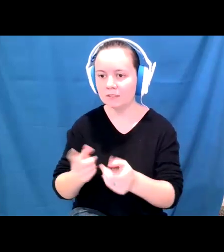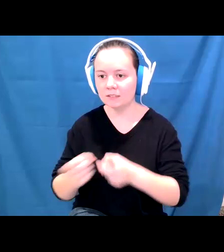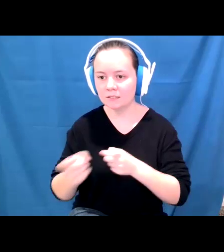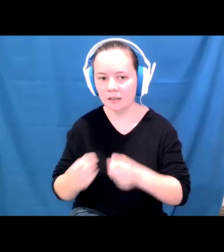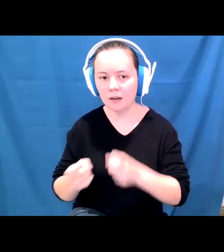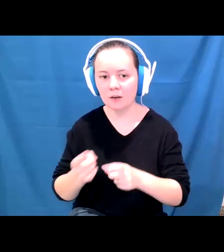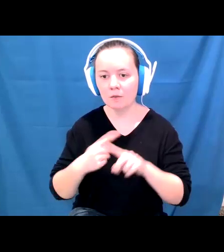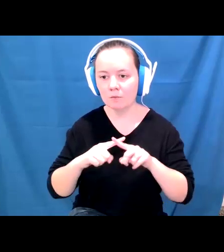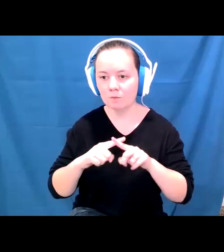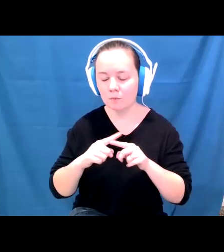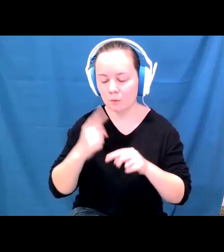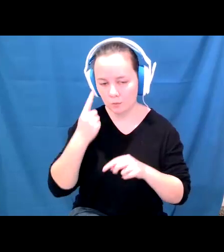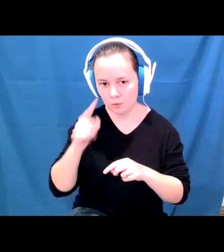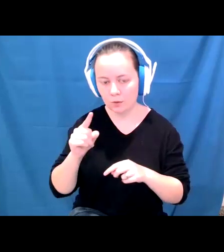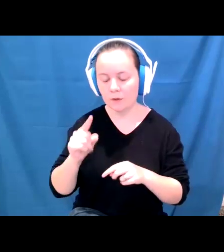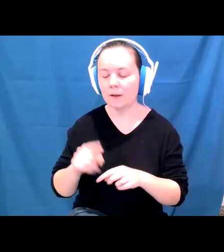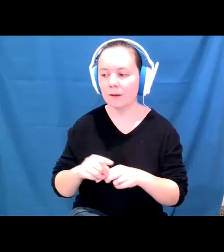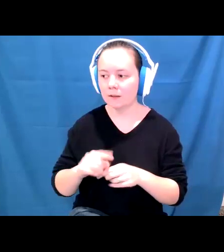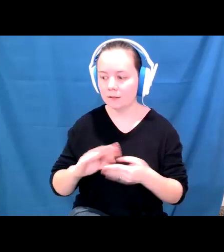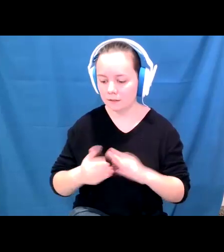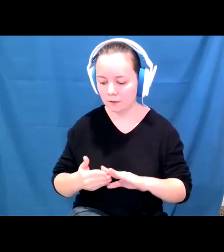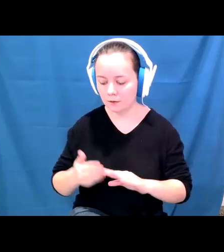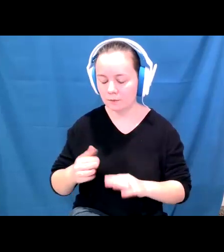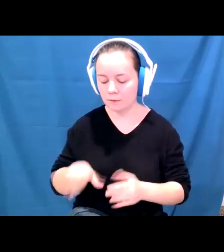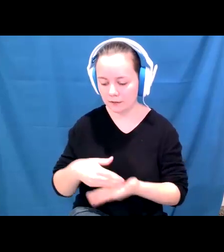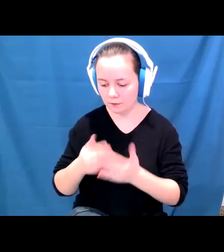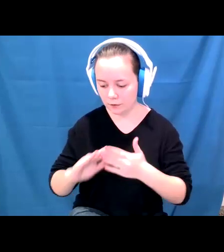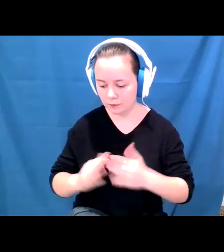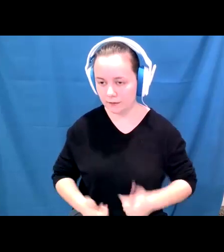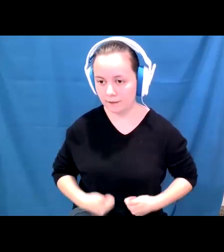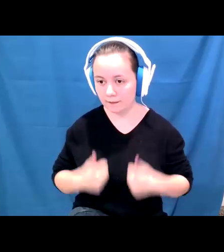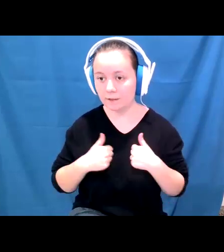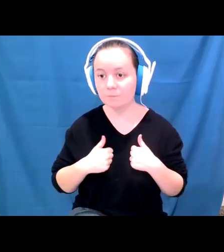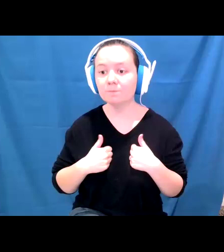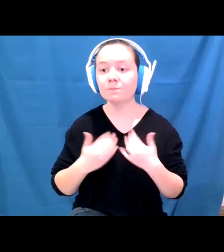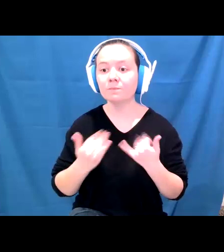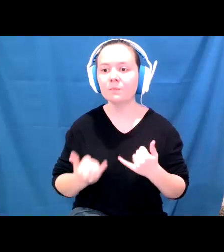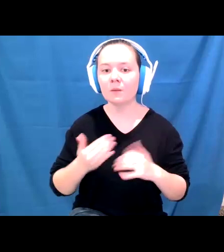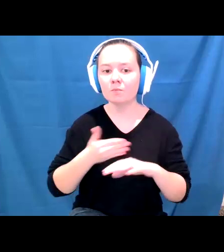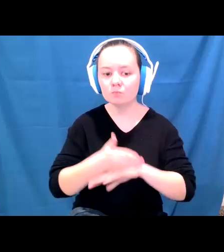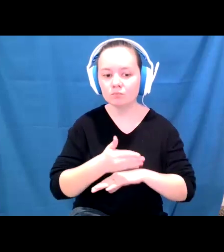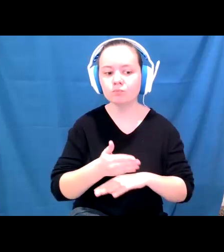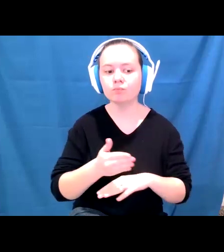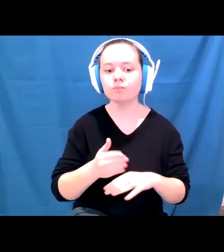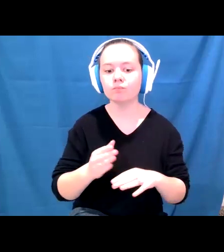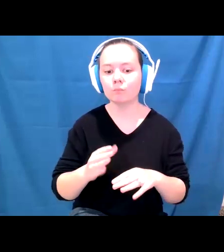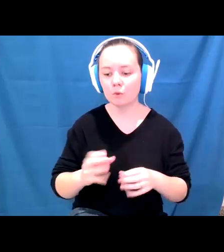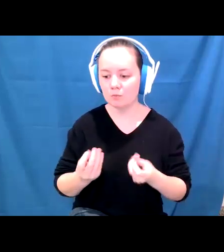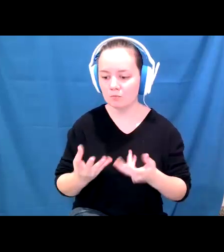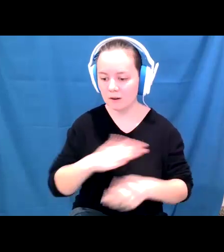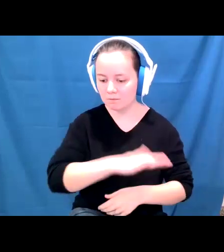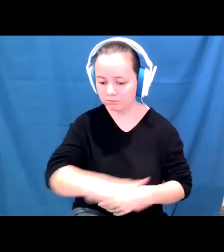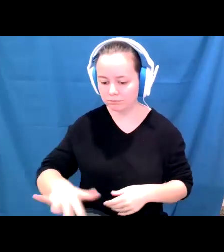We are leveraging our long history of leading cross-functional initiatives across many divisions of the government at the highest level.